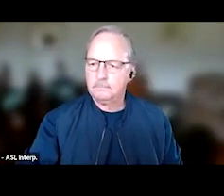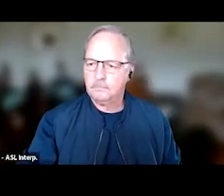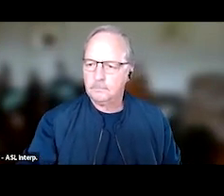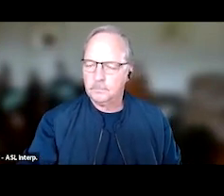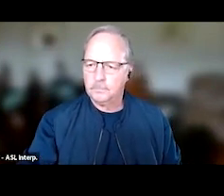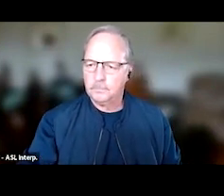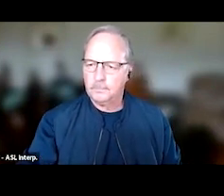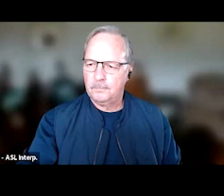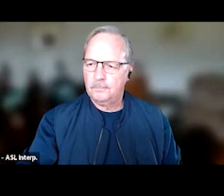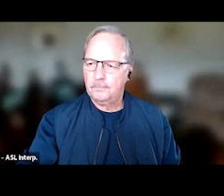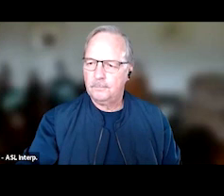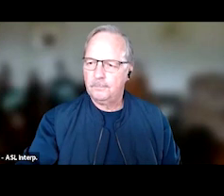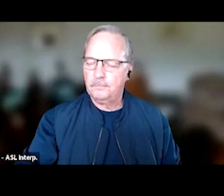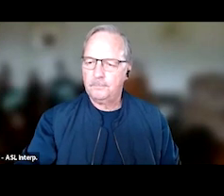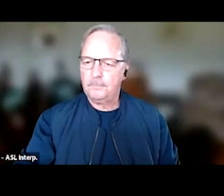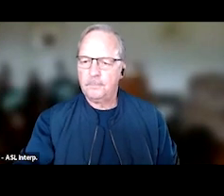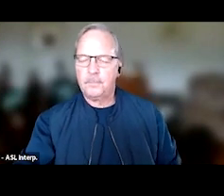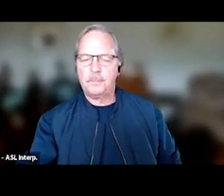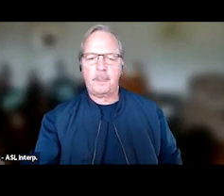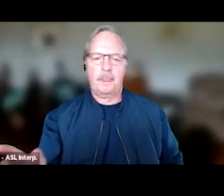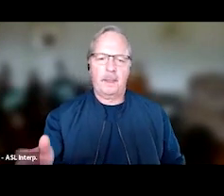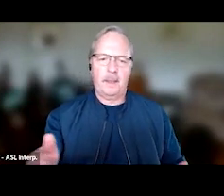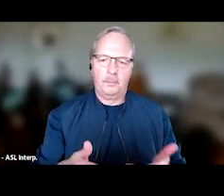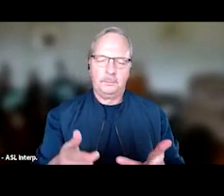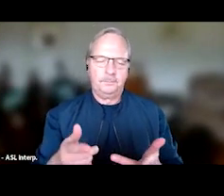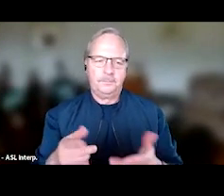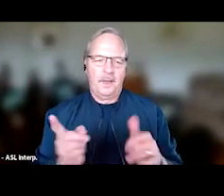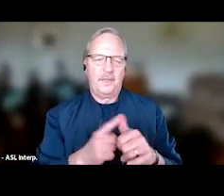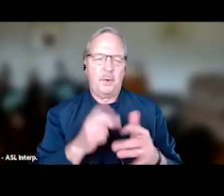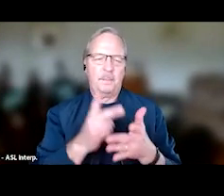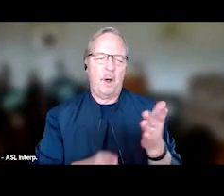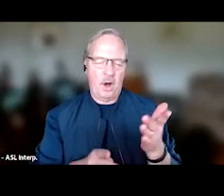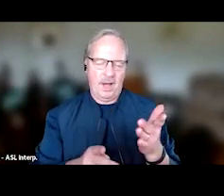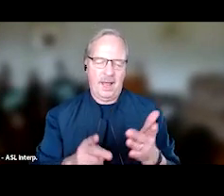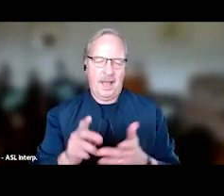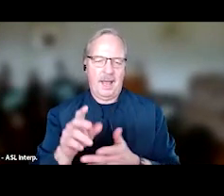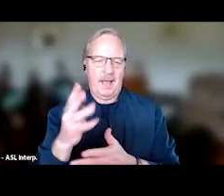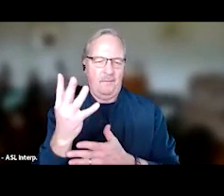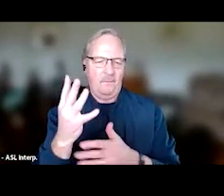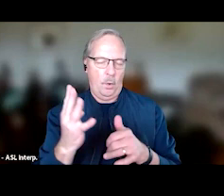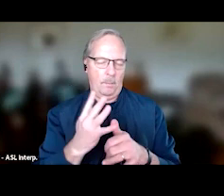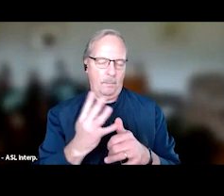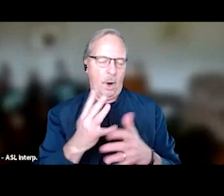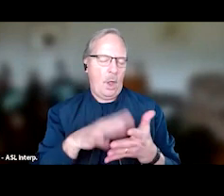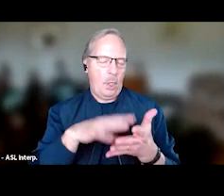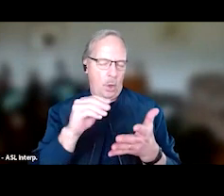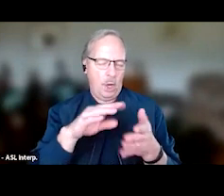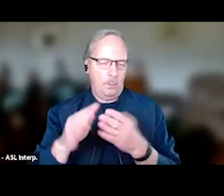and we are excited to welcome you to the first part of a four-part Learning Community Series. This is specifically